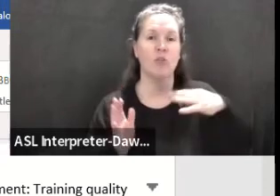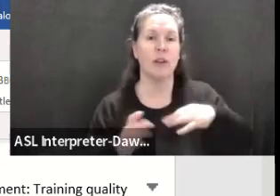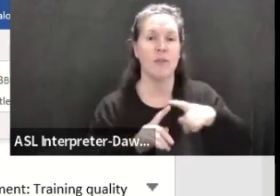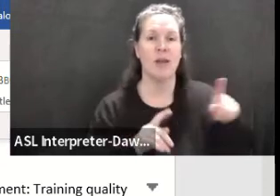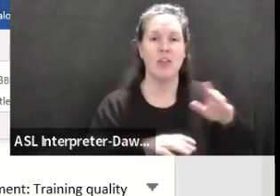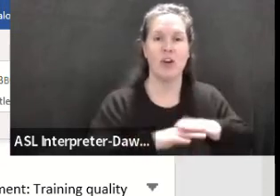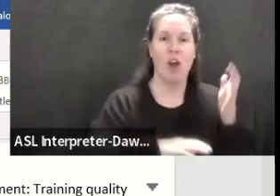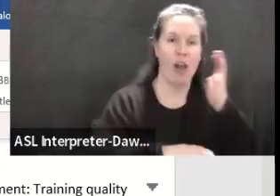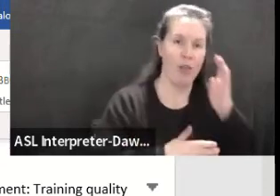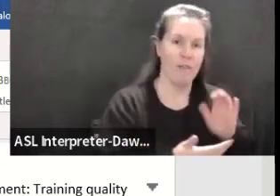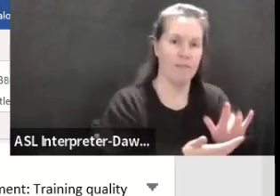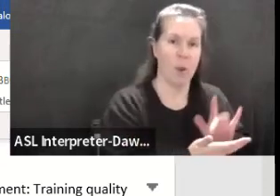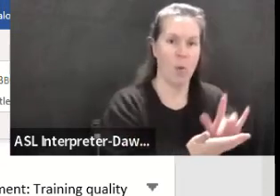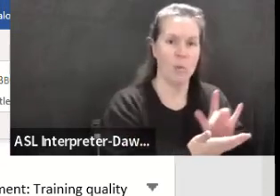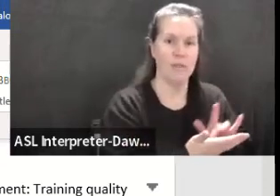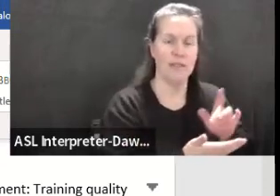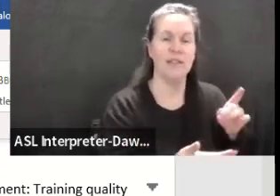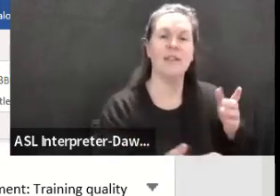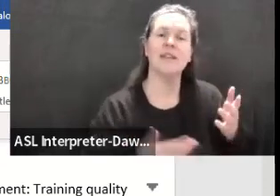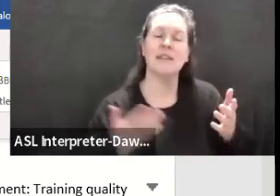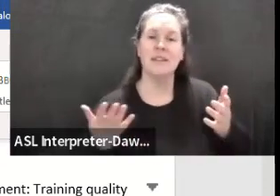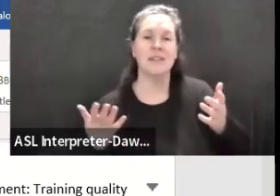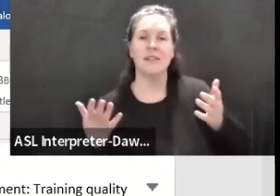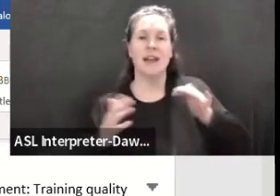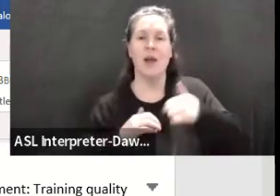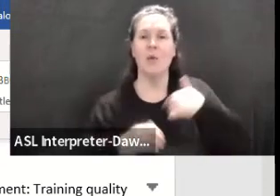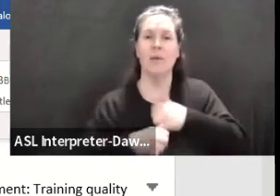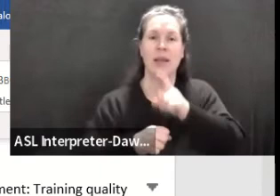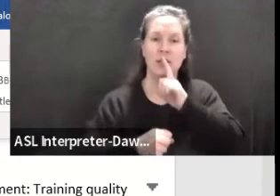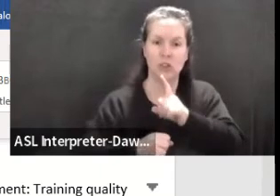And so how do we make sure that professionals receiving